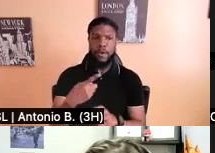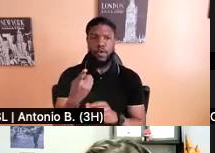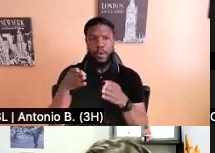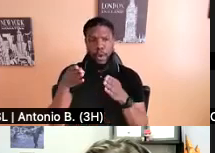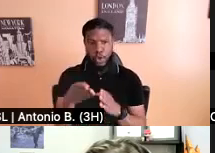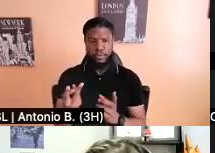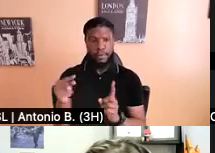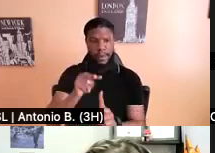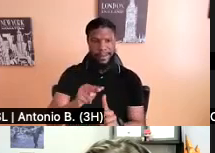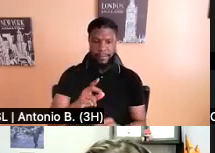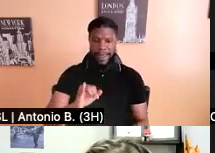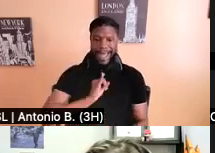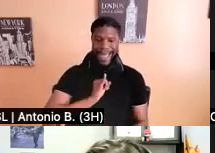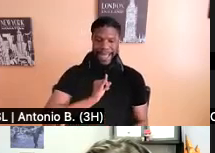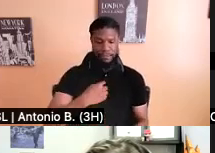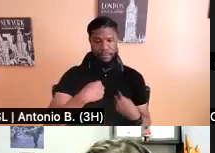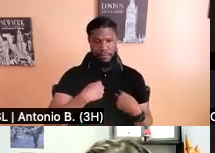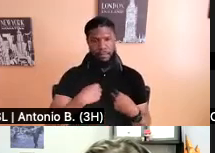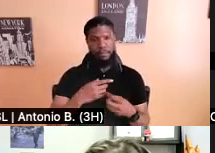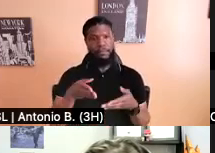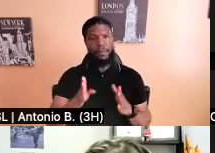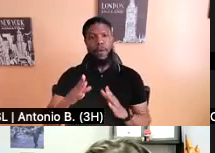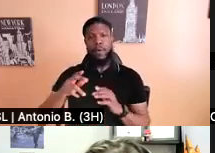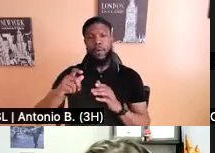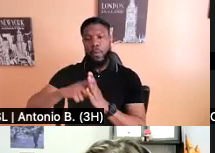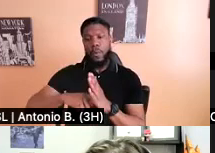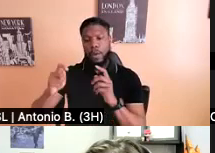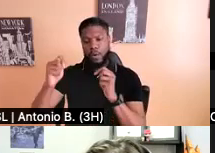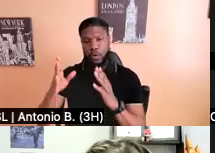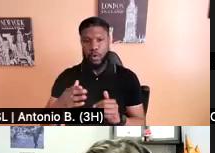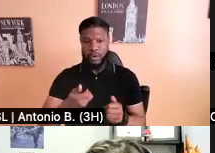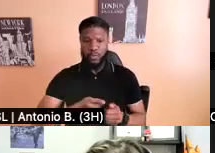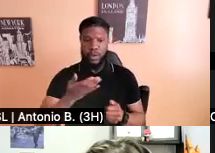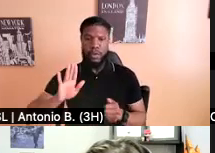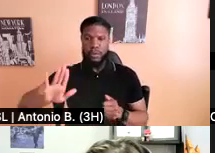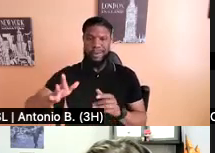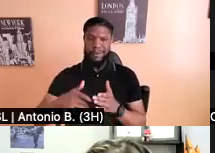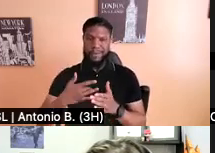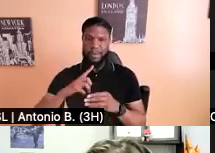"I" allows the writing tutor to express their own feeling about the work without making an objective